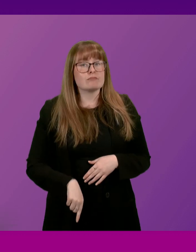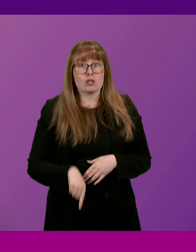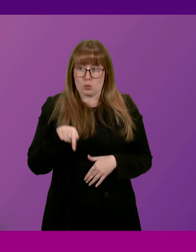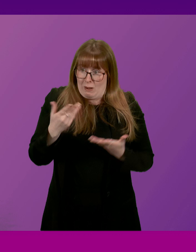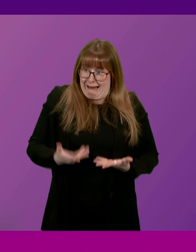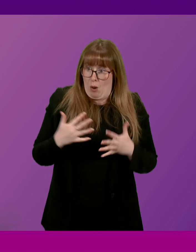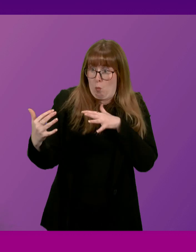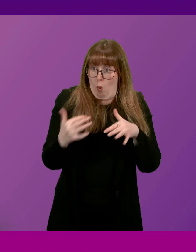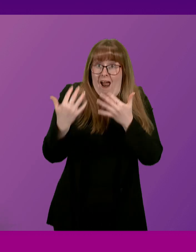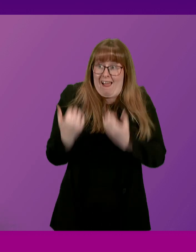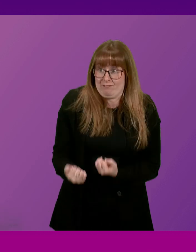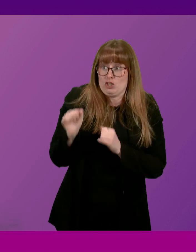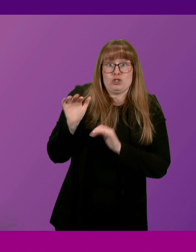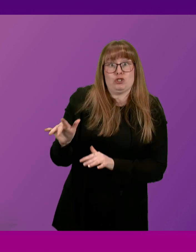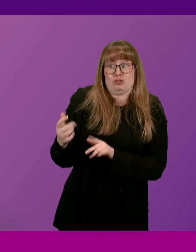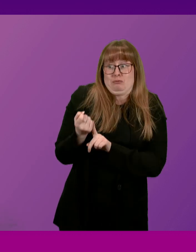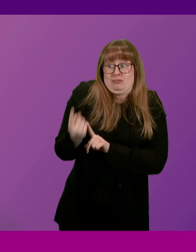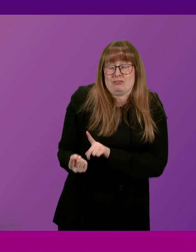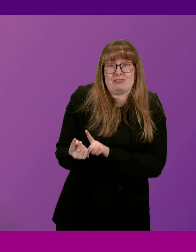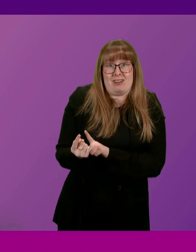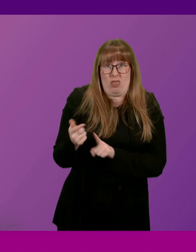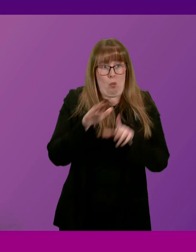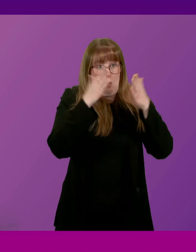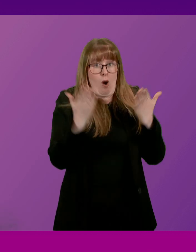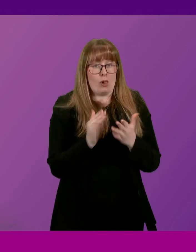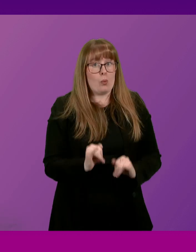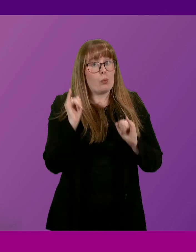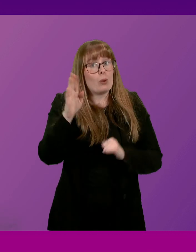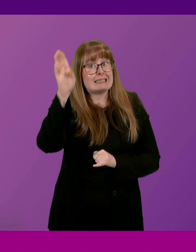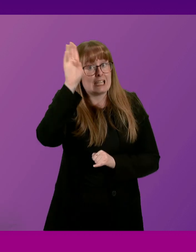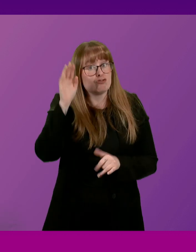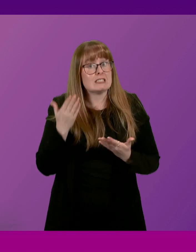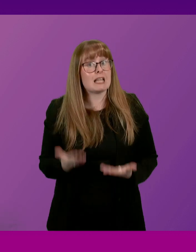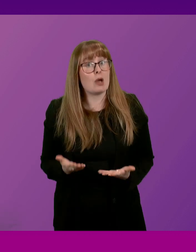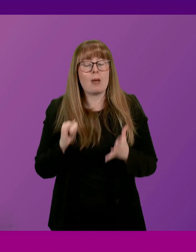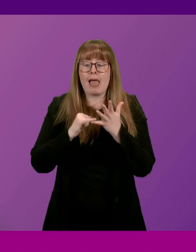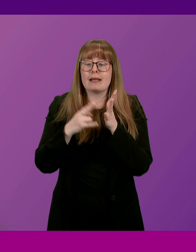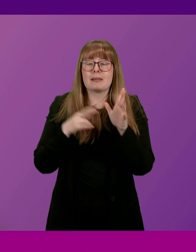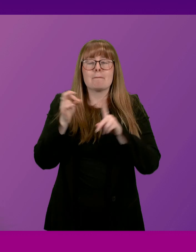war on our continent and the world is growing increasingly dangerous, the SNP’s position is